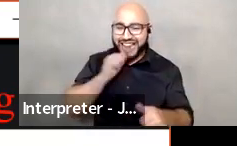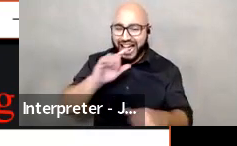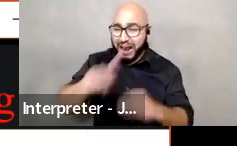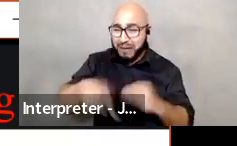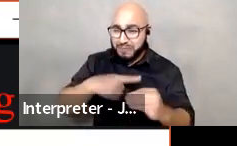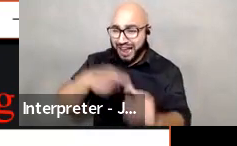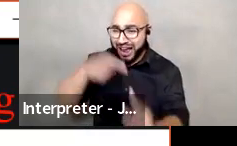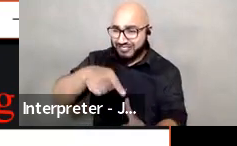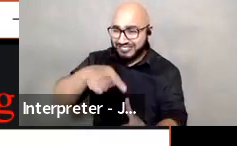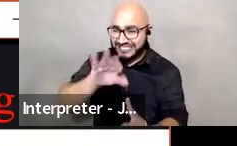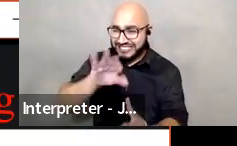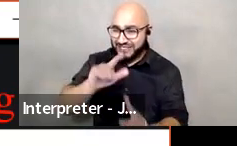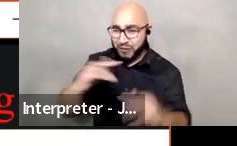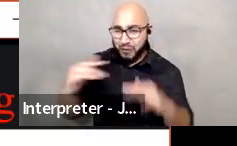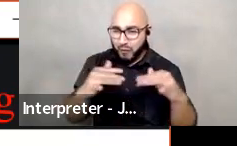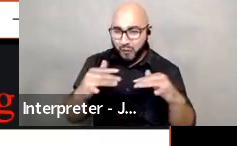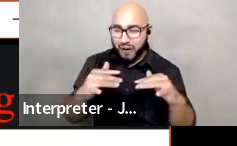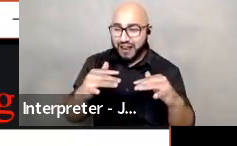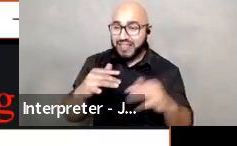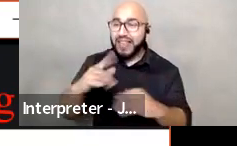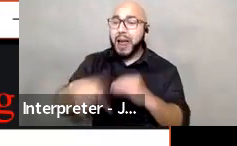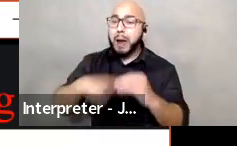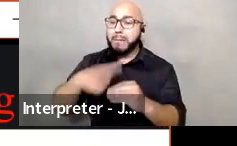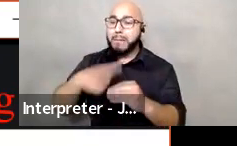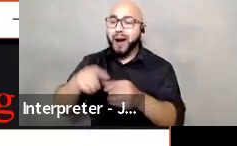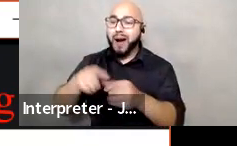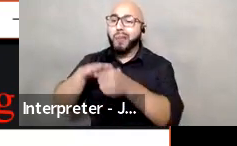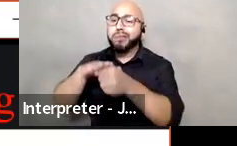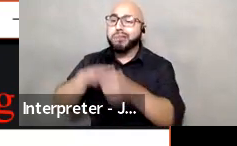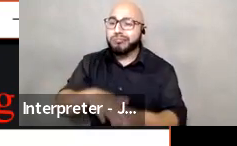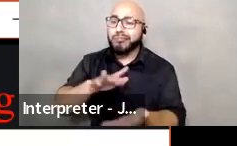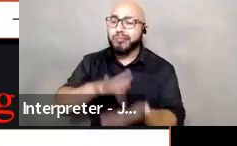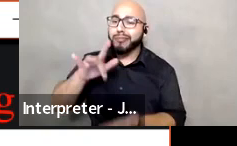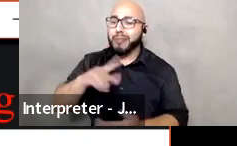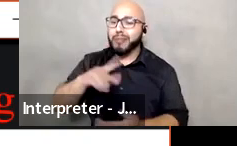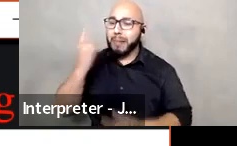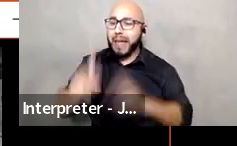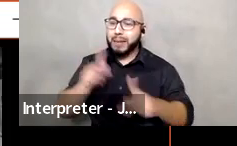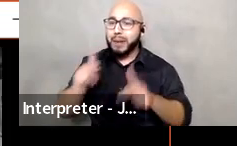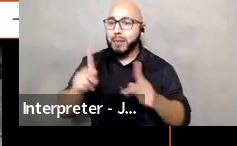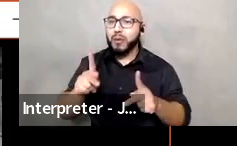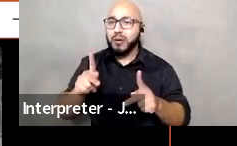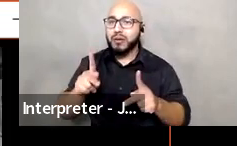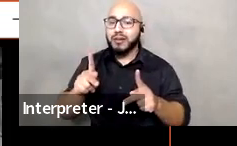they're about the subjugation of black people. A celebration of the subjugation of black people.